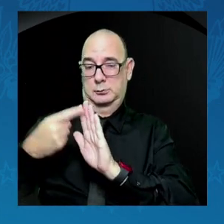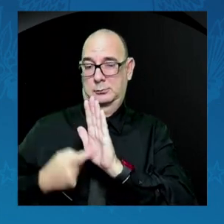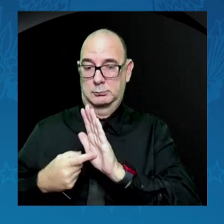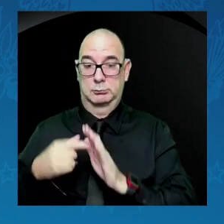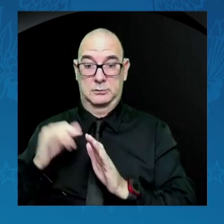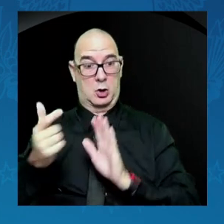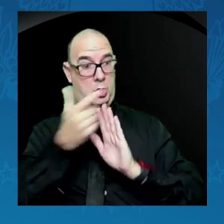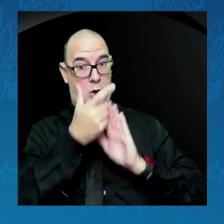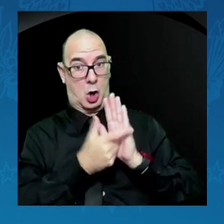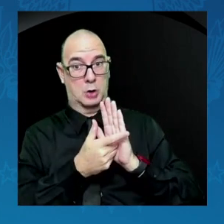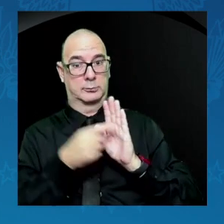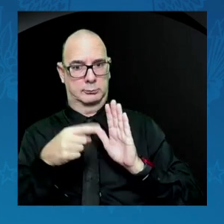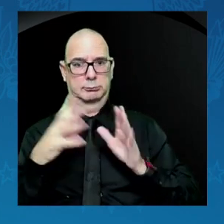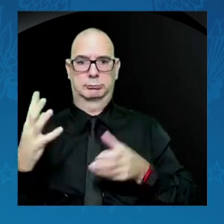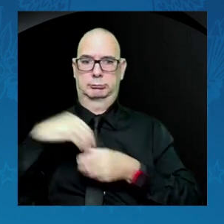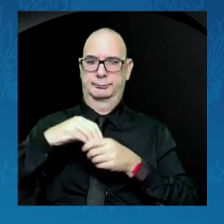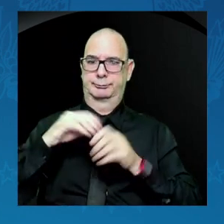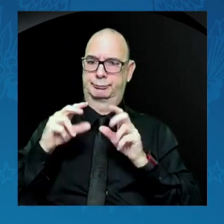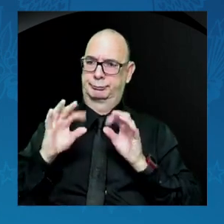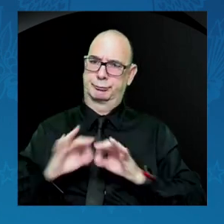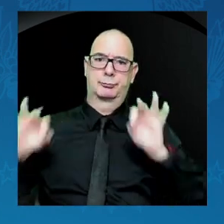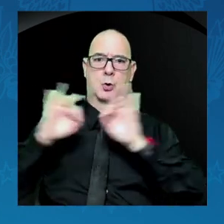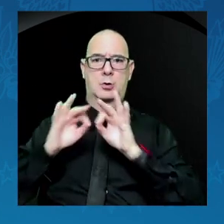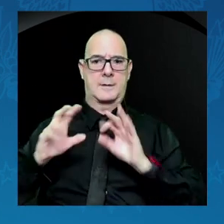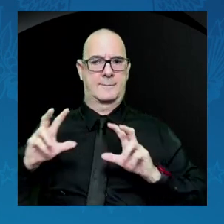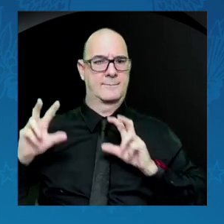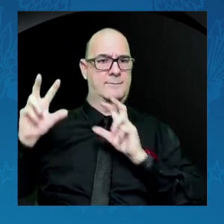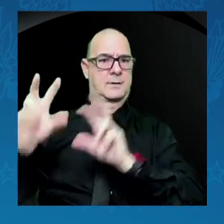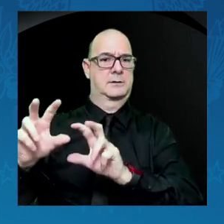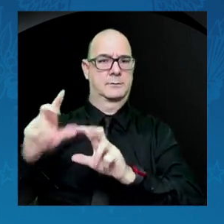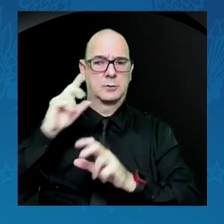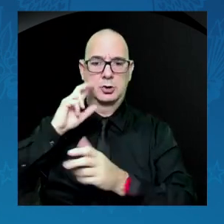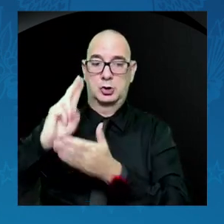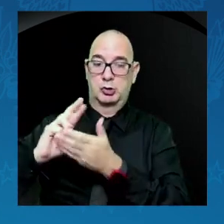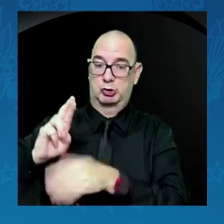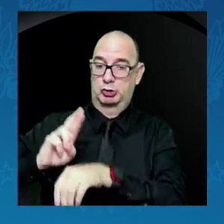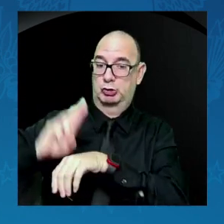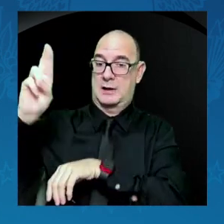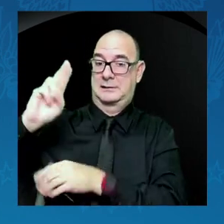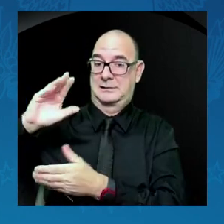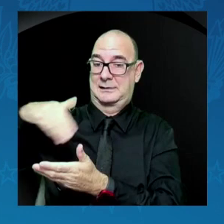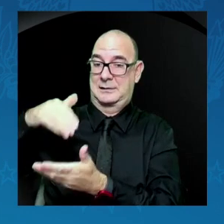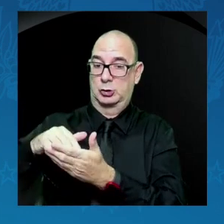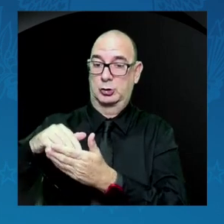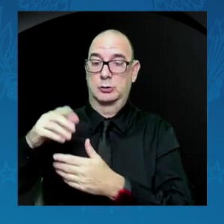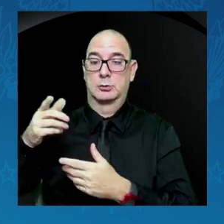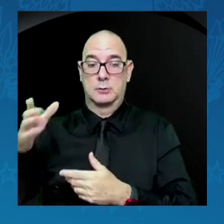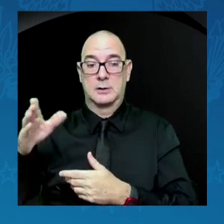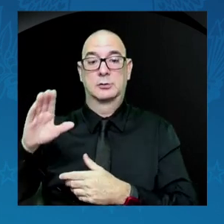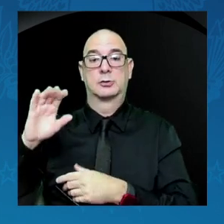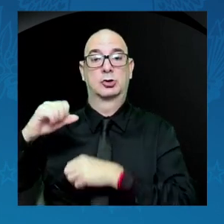in our nascent infrastructure, including close to home, a very important infrastructure program down at Wallops,